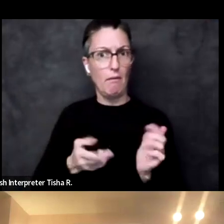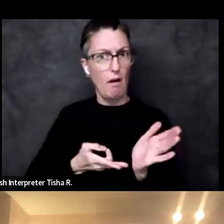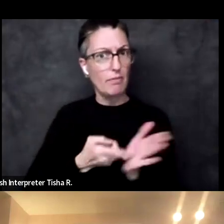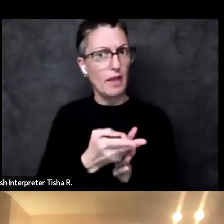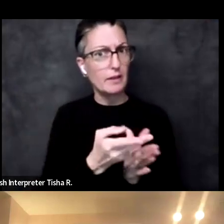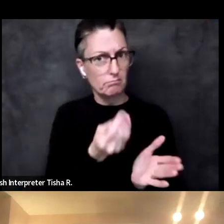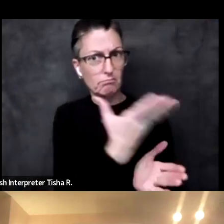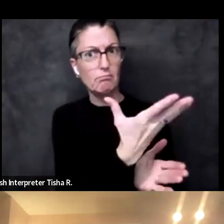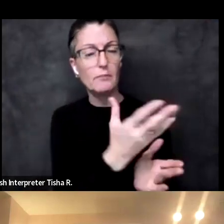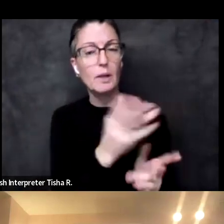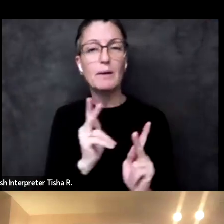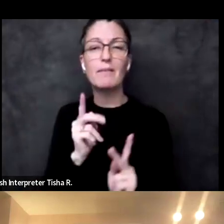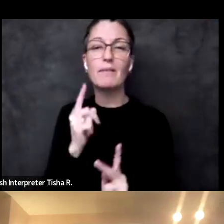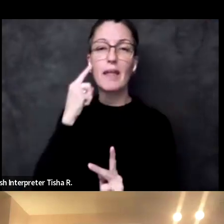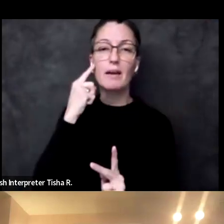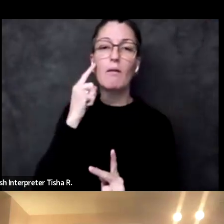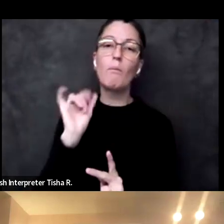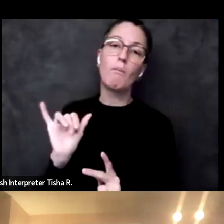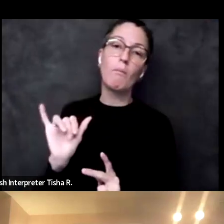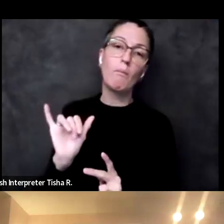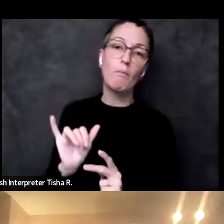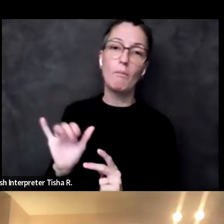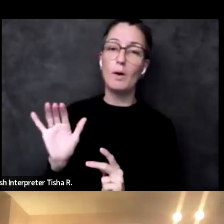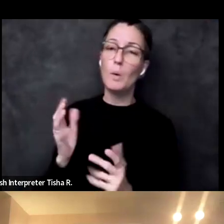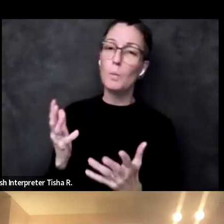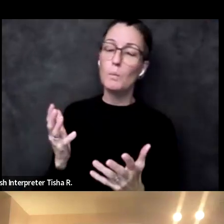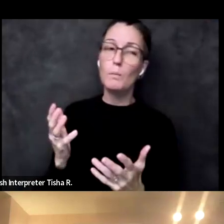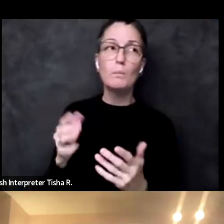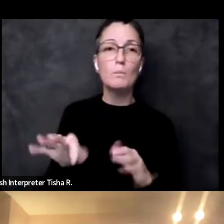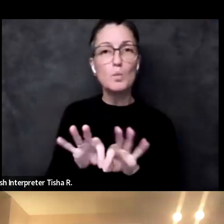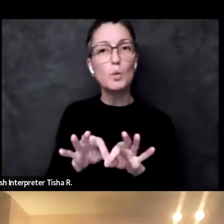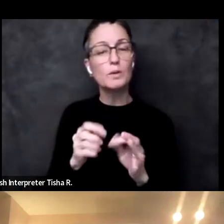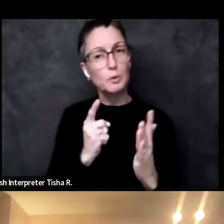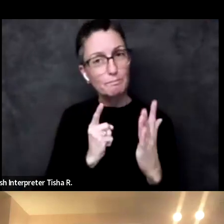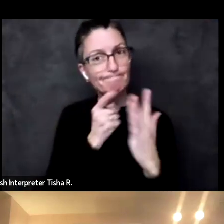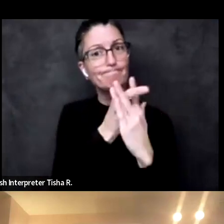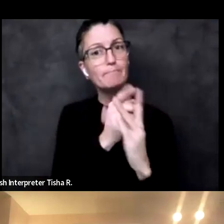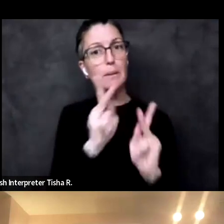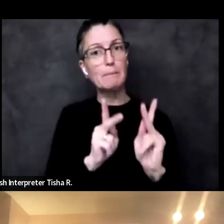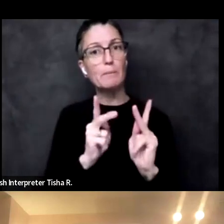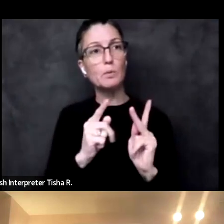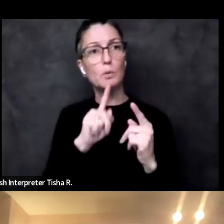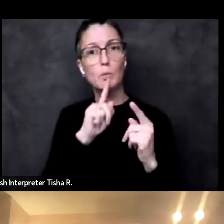take their stories to heart. So the the important thing is,